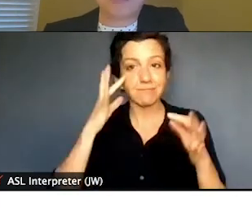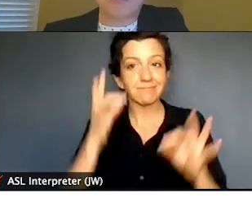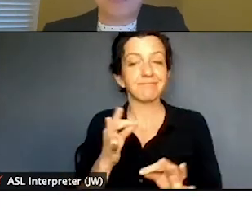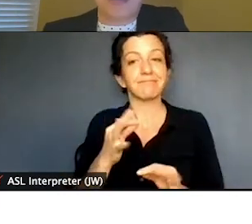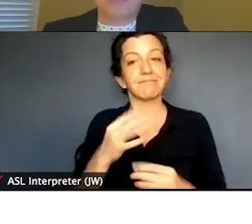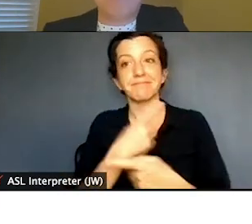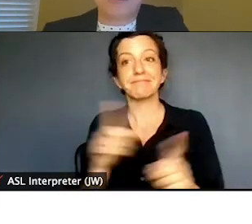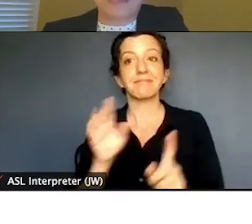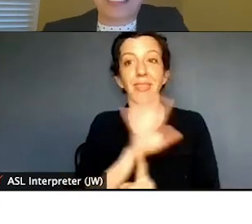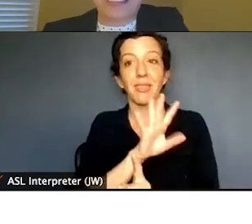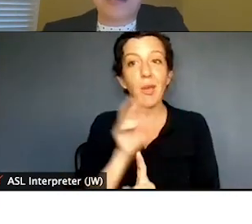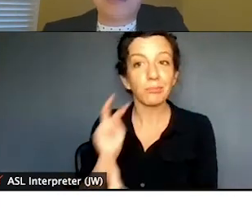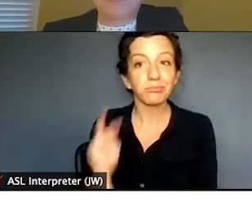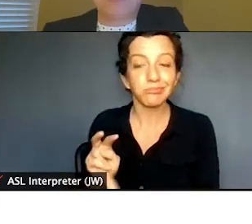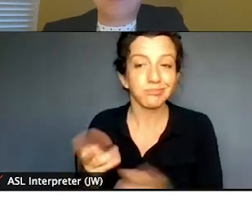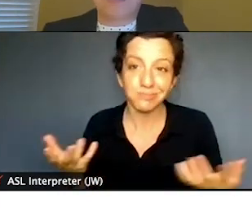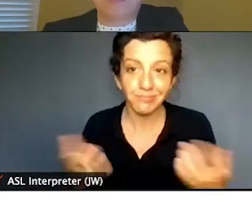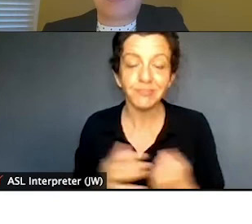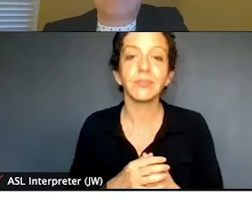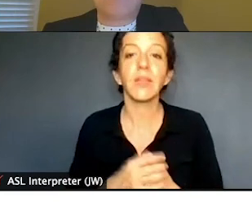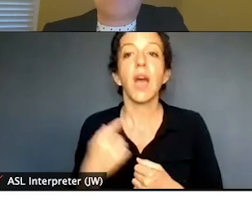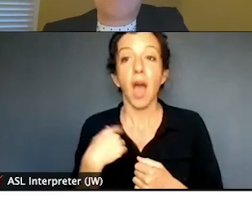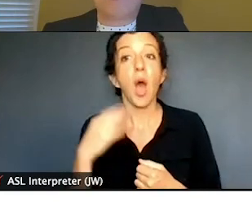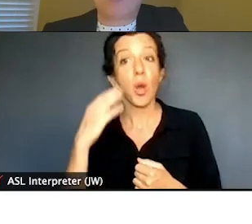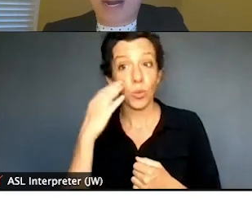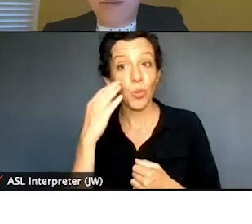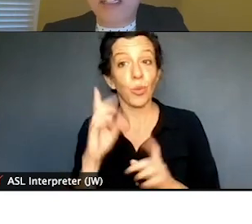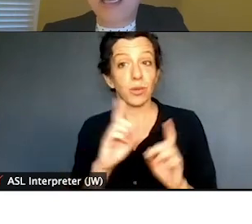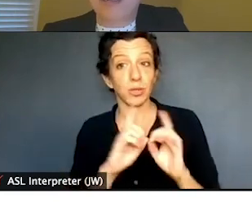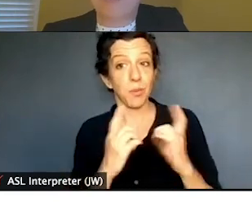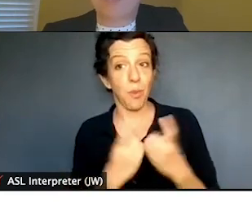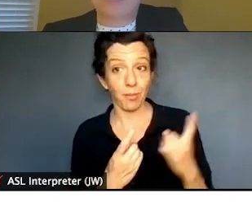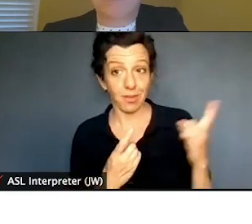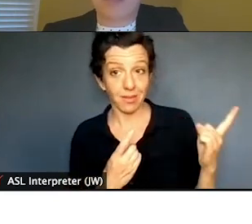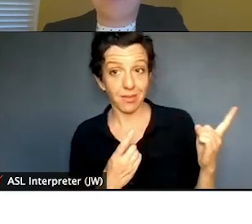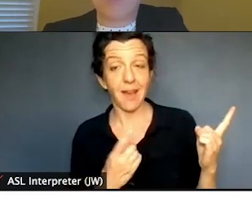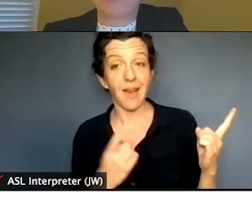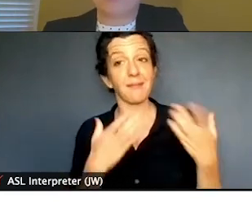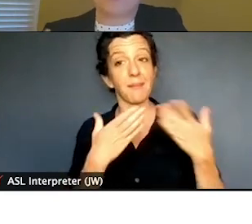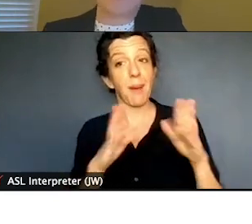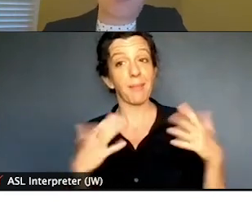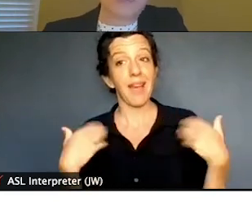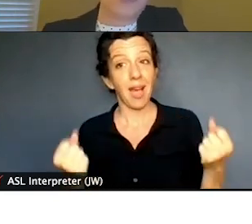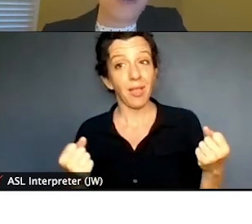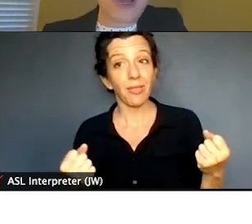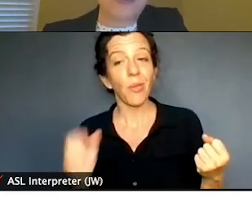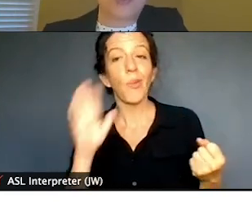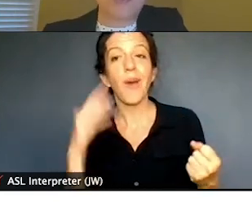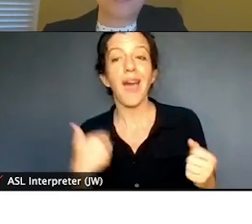Key requirements that they are required to comply with is that they're required to notify consumers